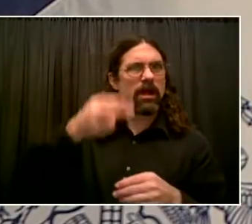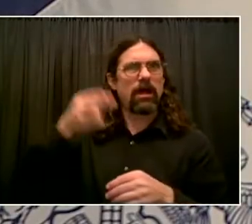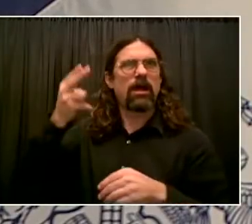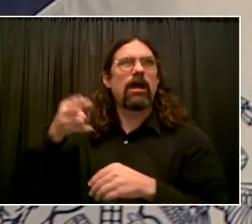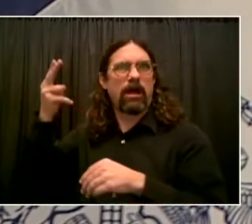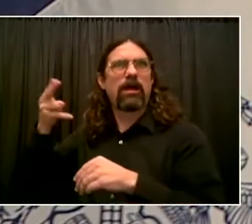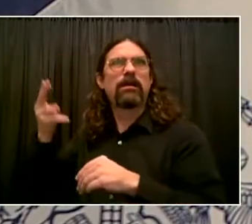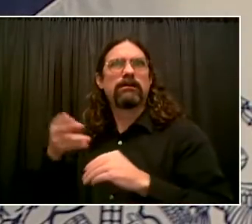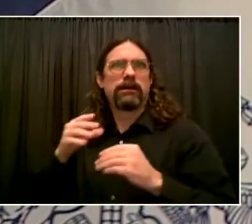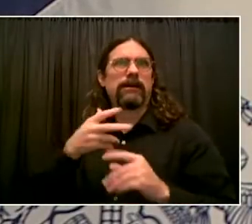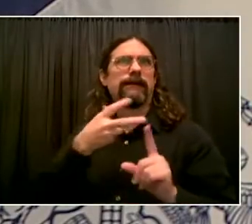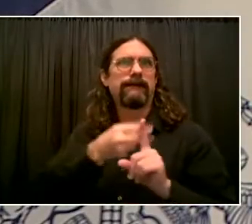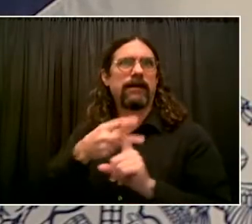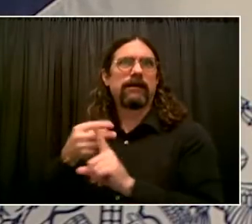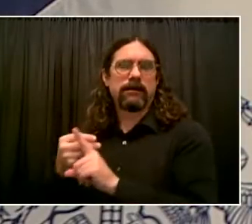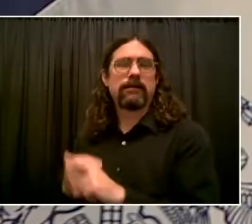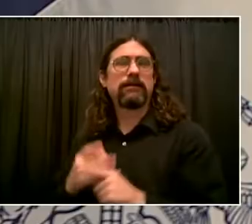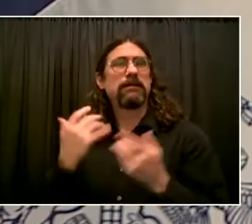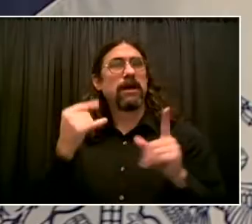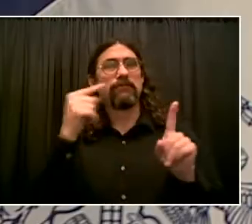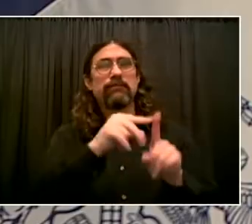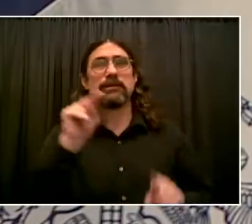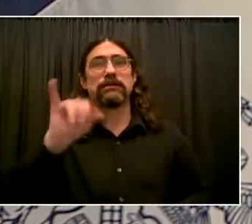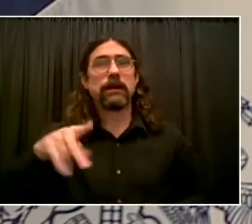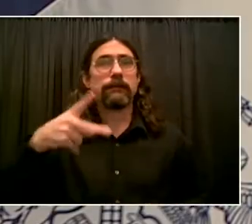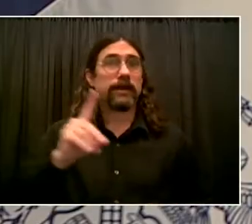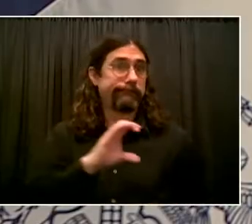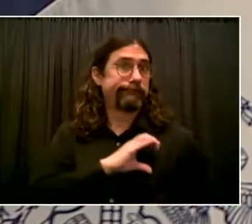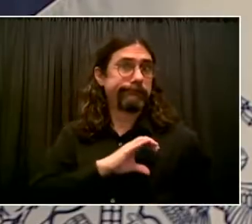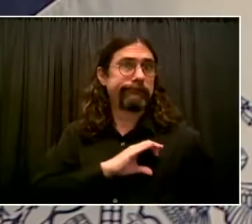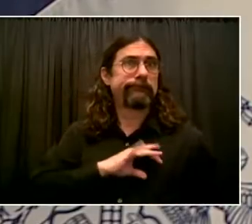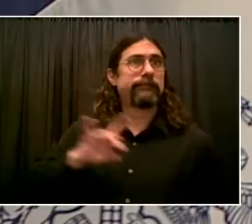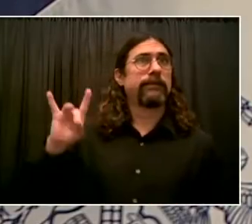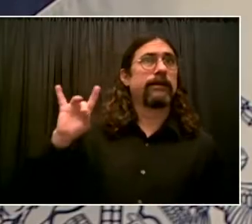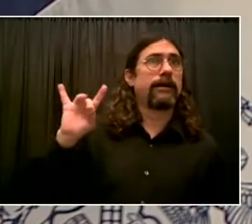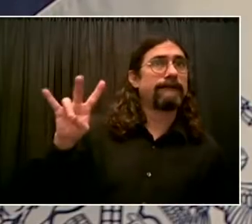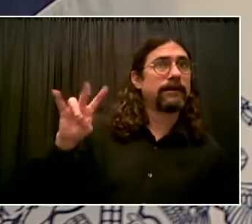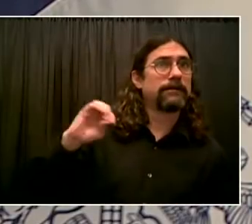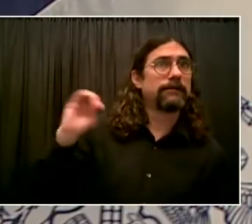THE NUMBERS IN